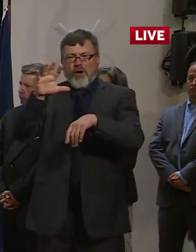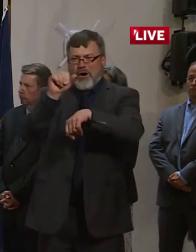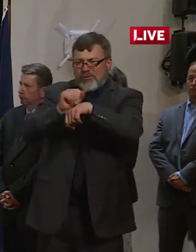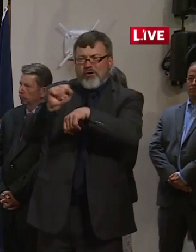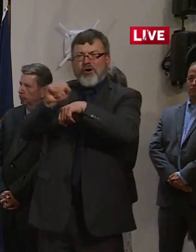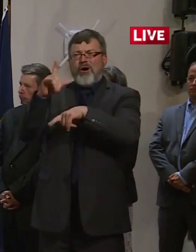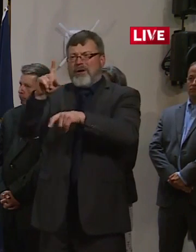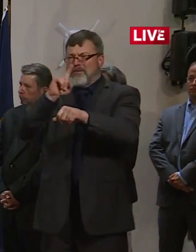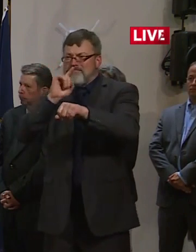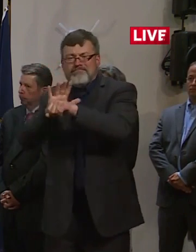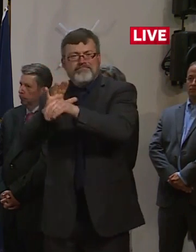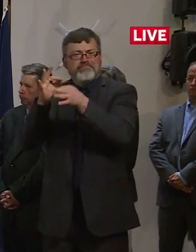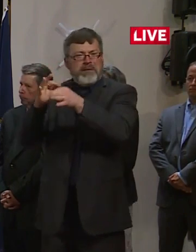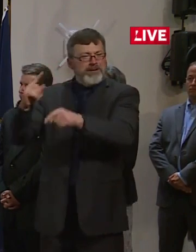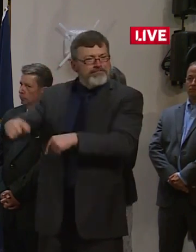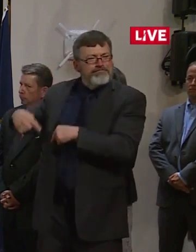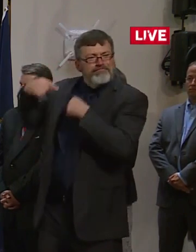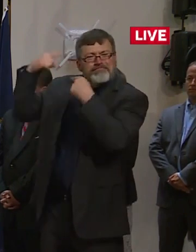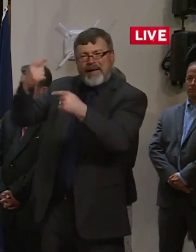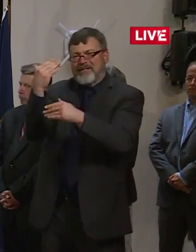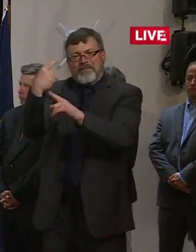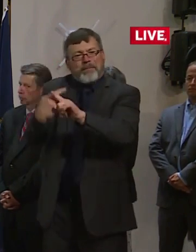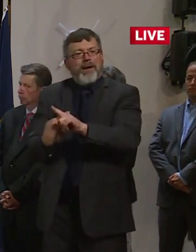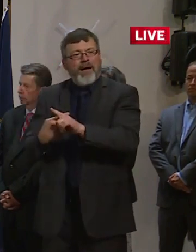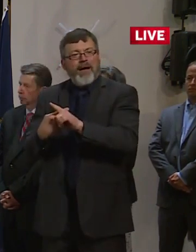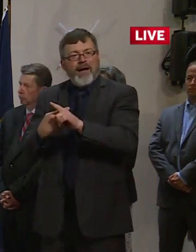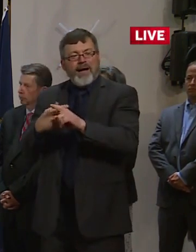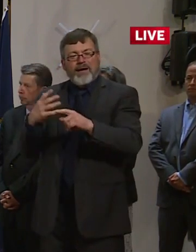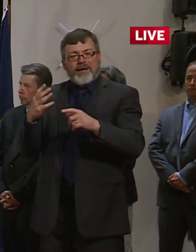HAVE DONE OVER THE LAST YEAR AN A HALF.